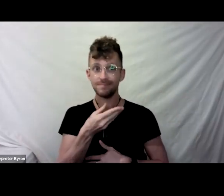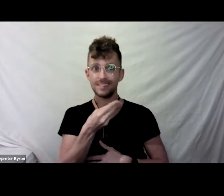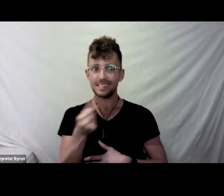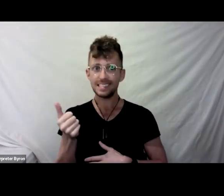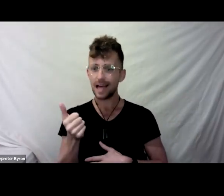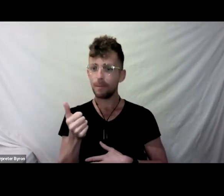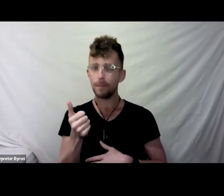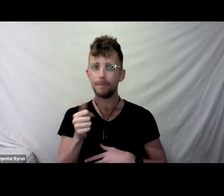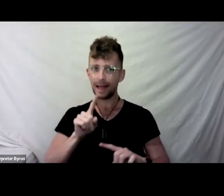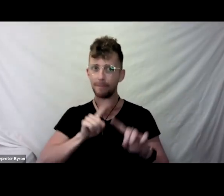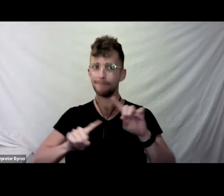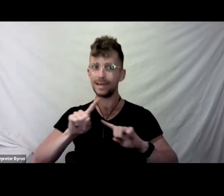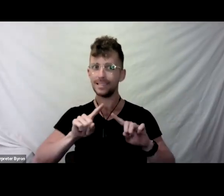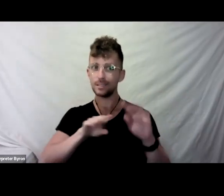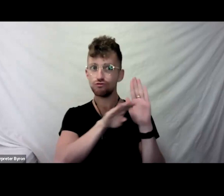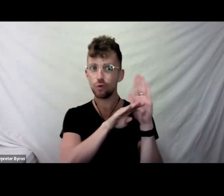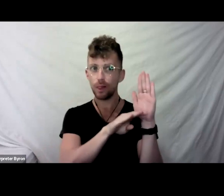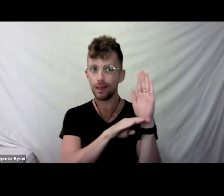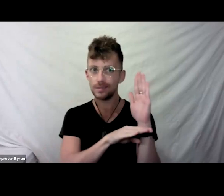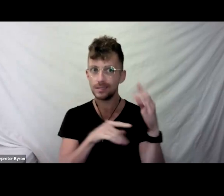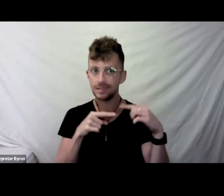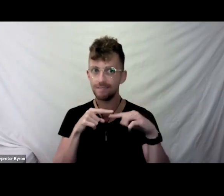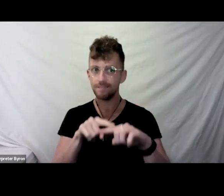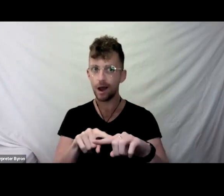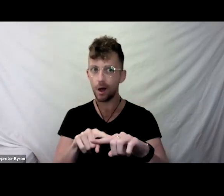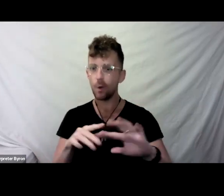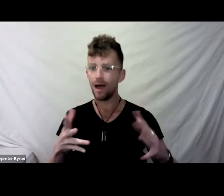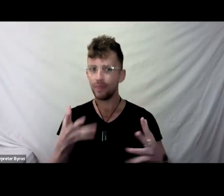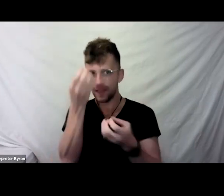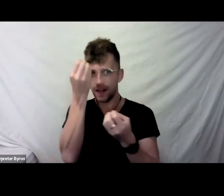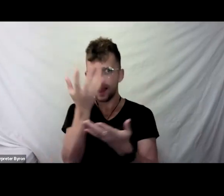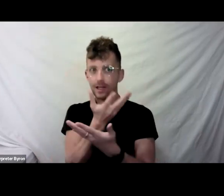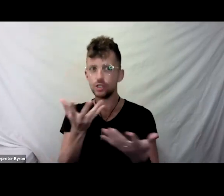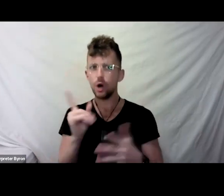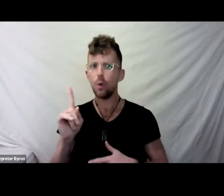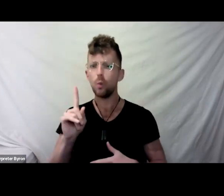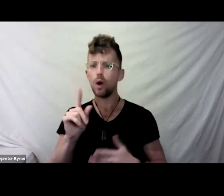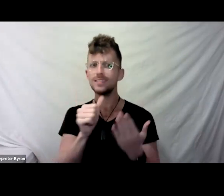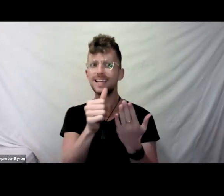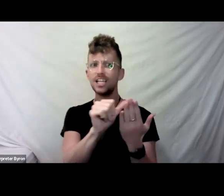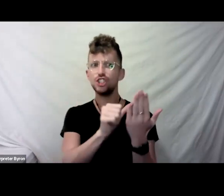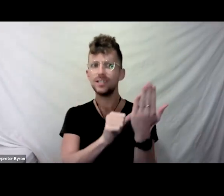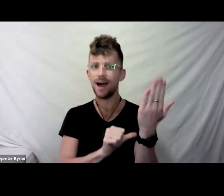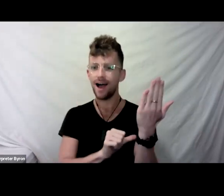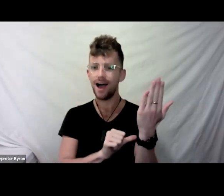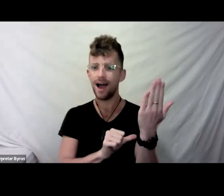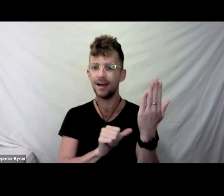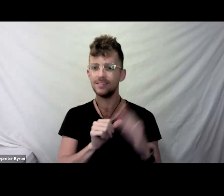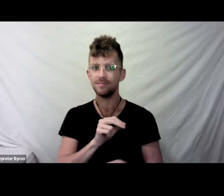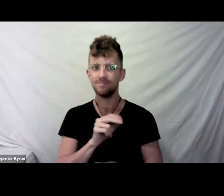and then let you know what the agenda tonight will be, and how the series of events.